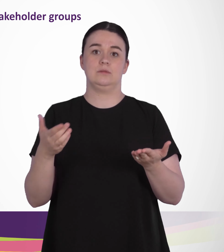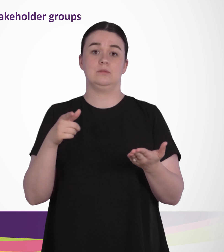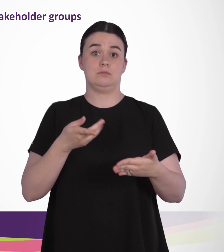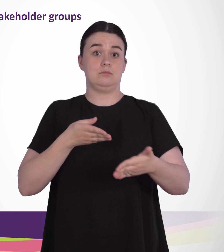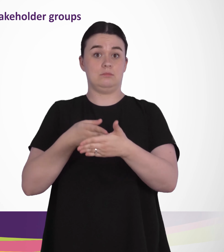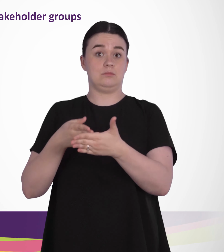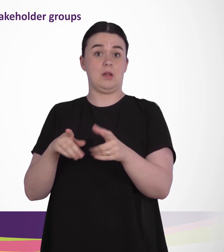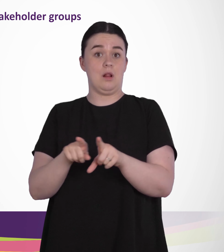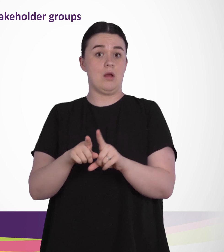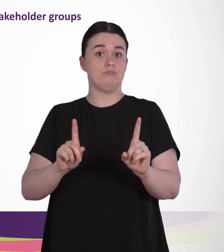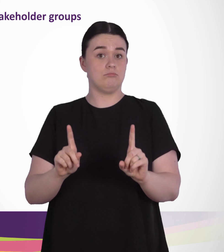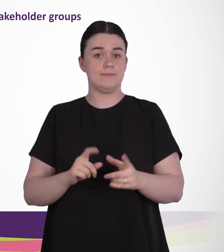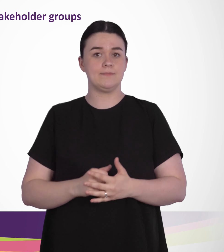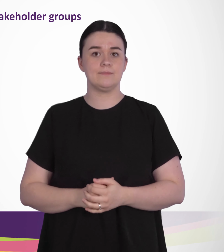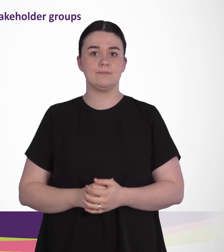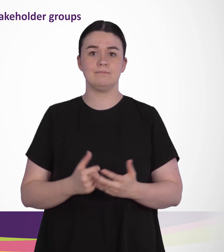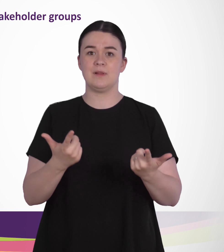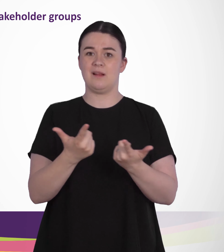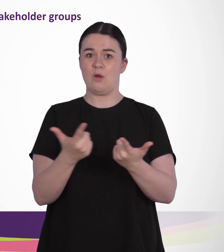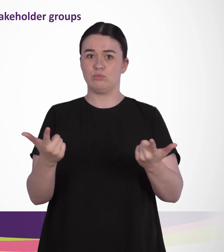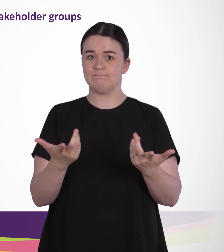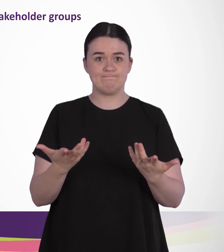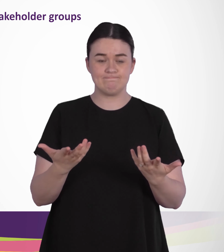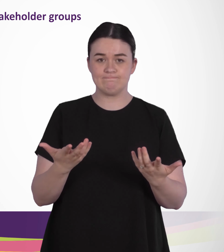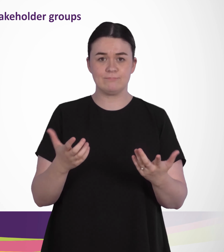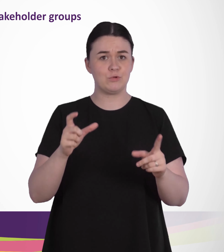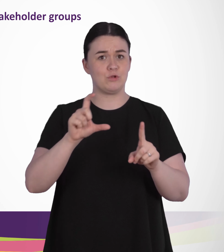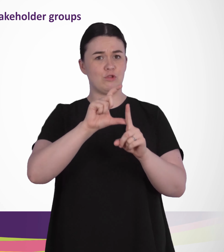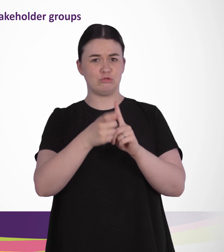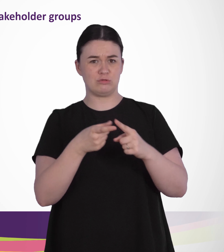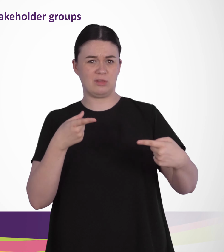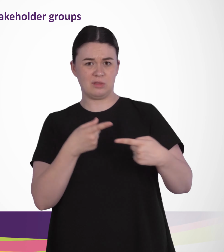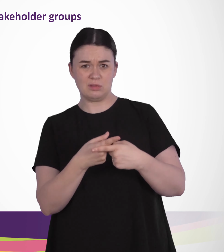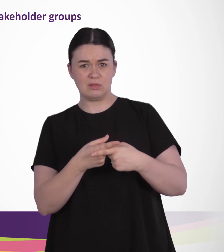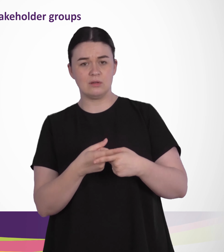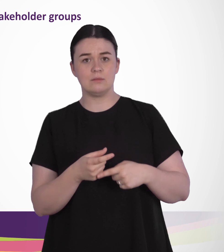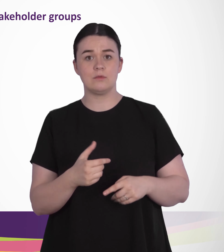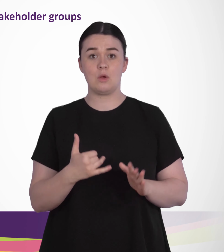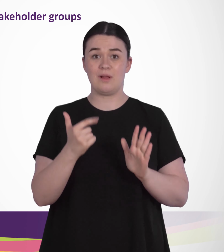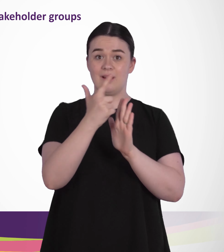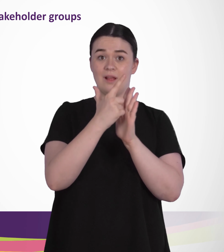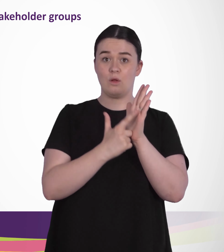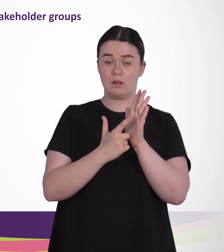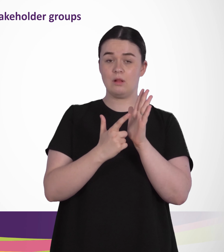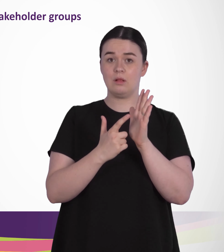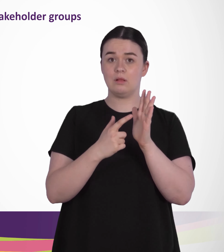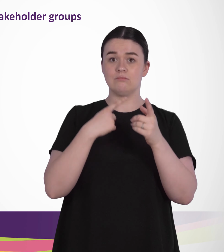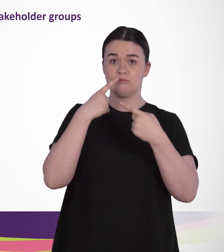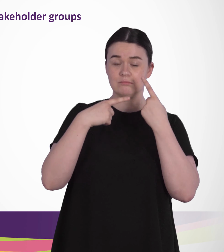This included barriers such as language and culture, legal status,